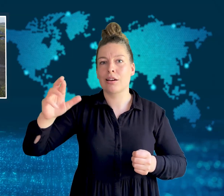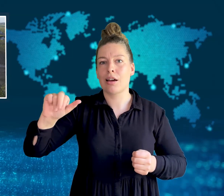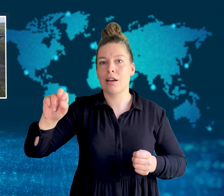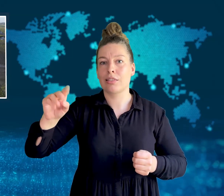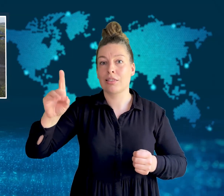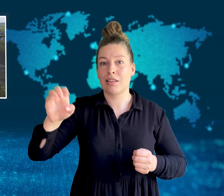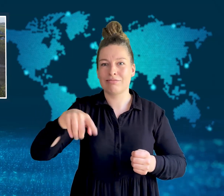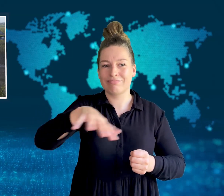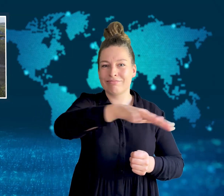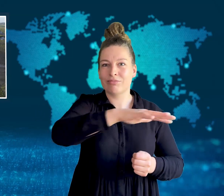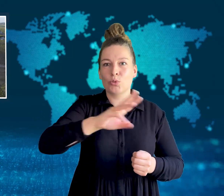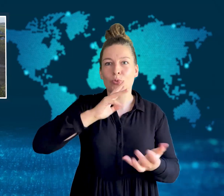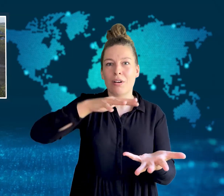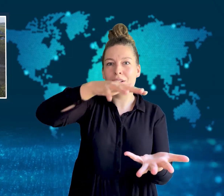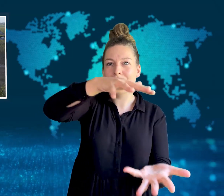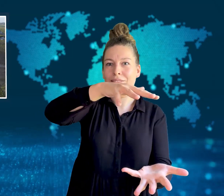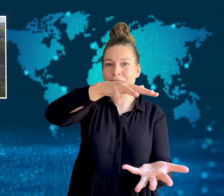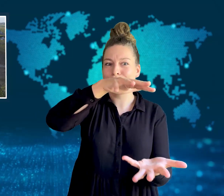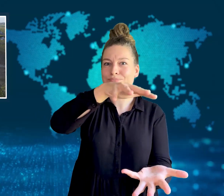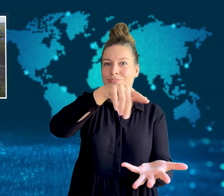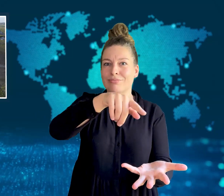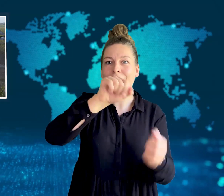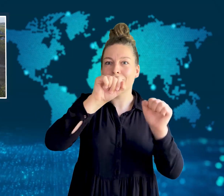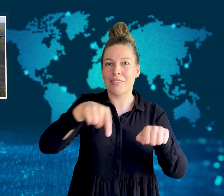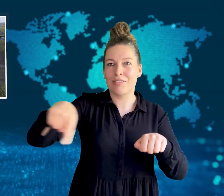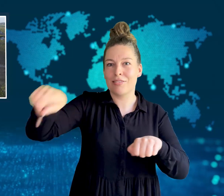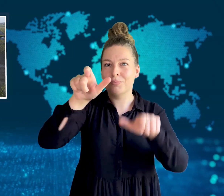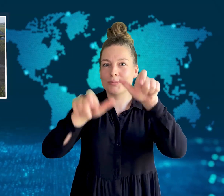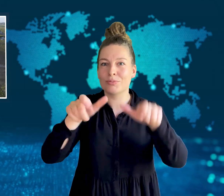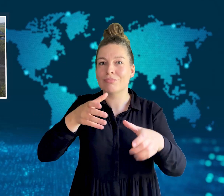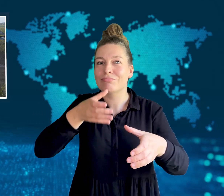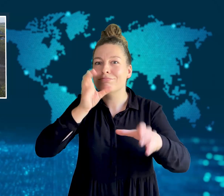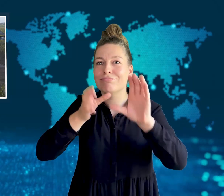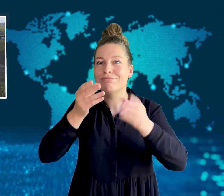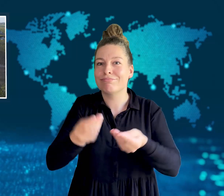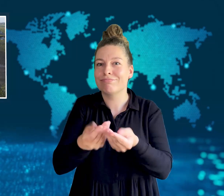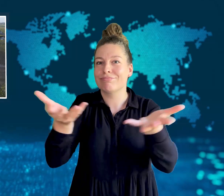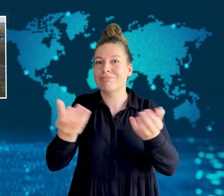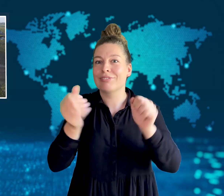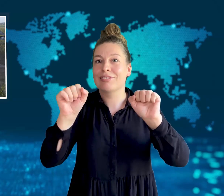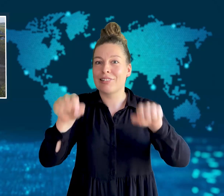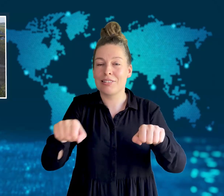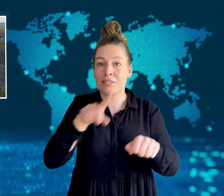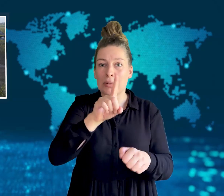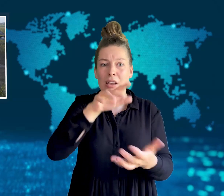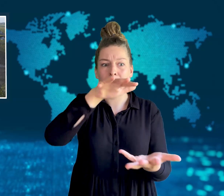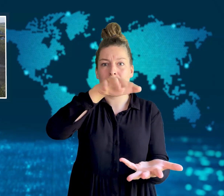provided water to millions of people, but is now